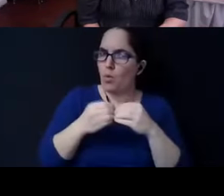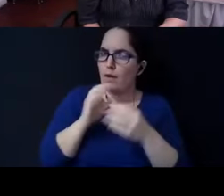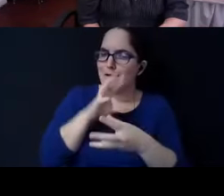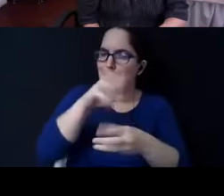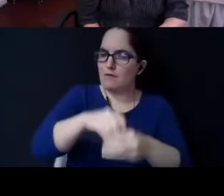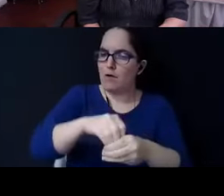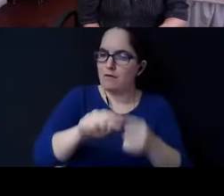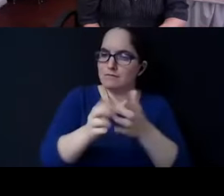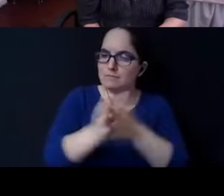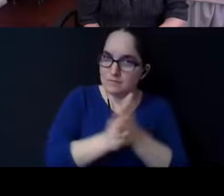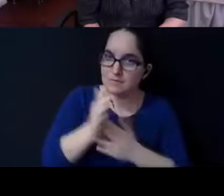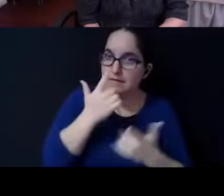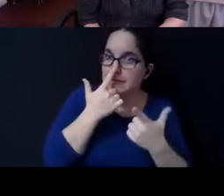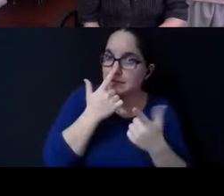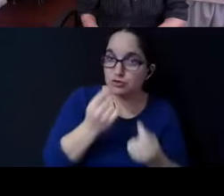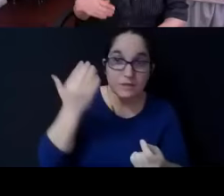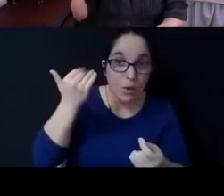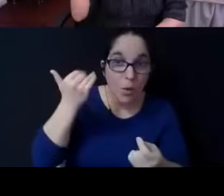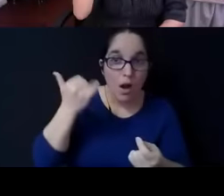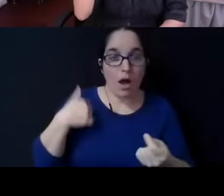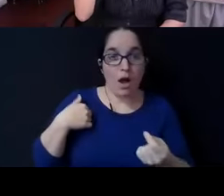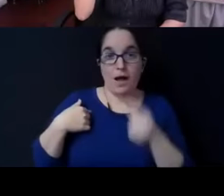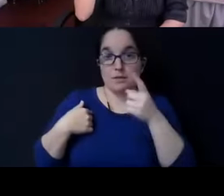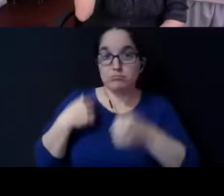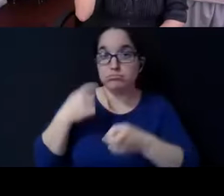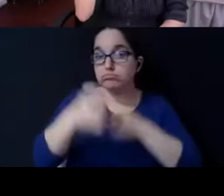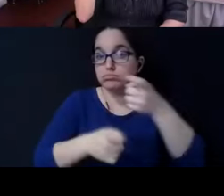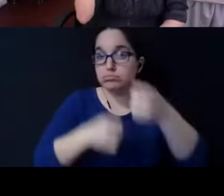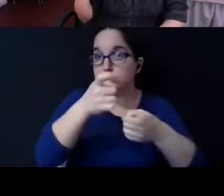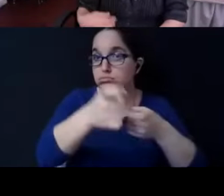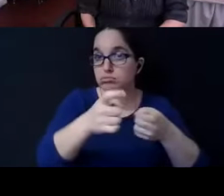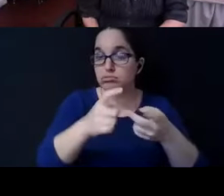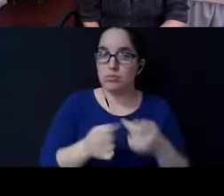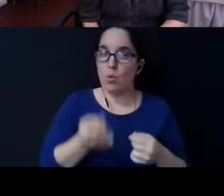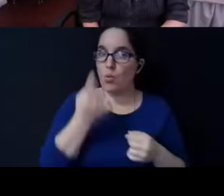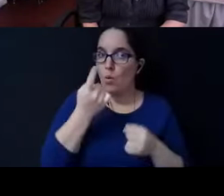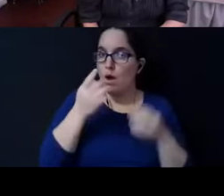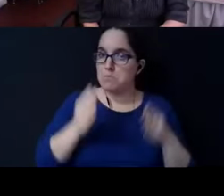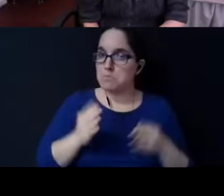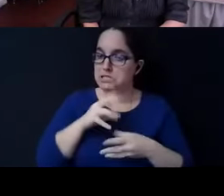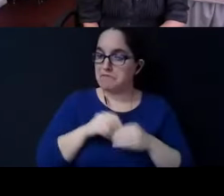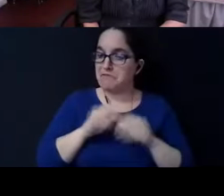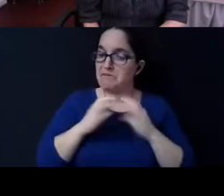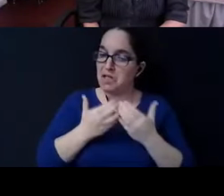because I contribute. One of the classmates is very quiet during the, you know, during the lectures but